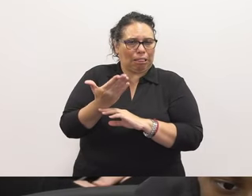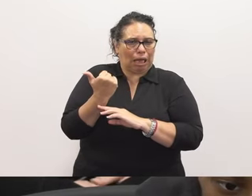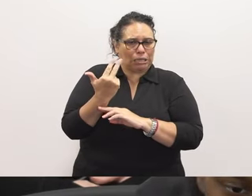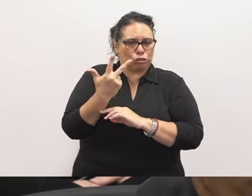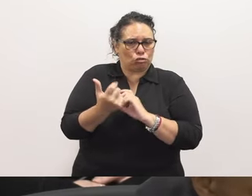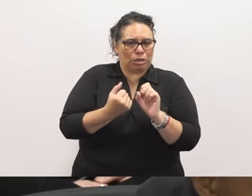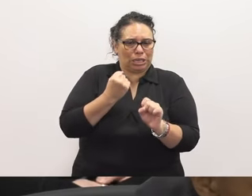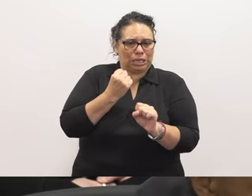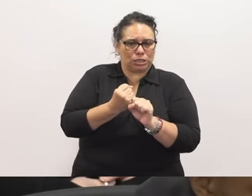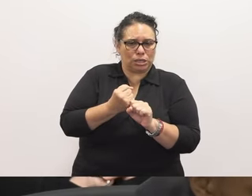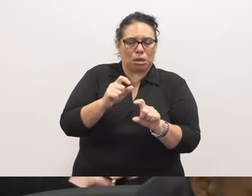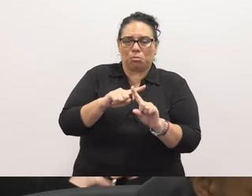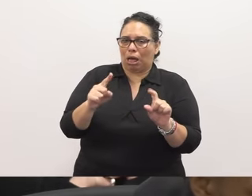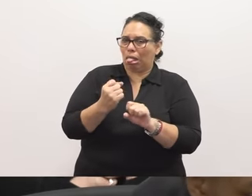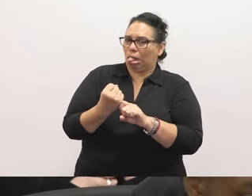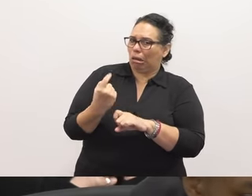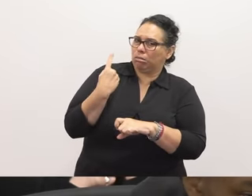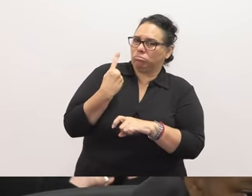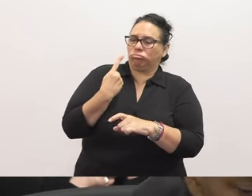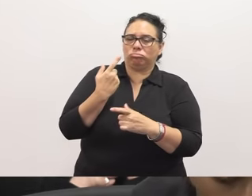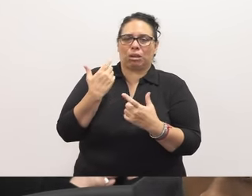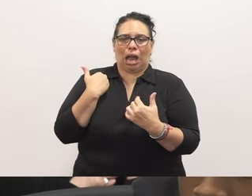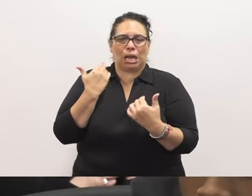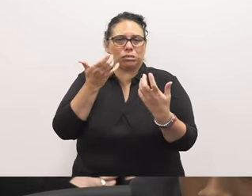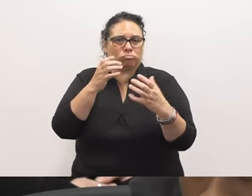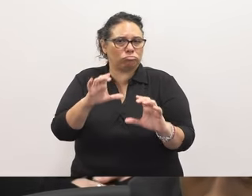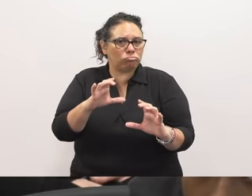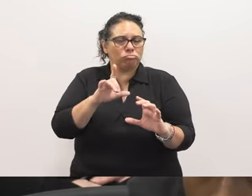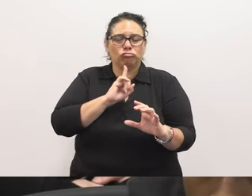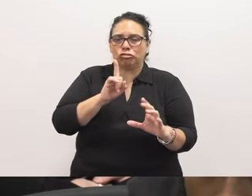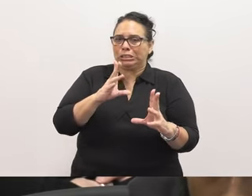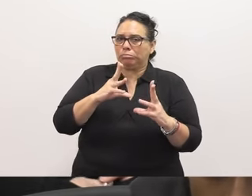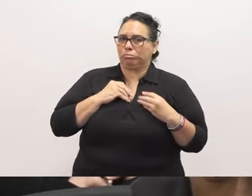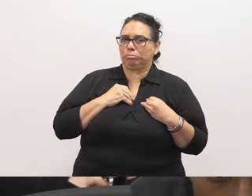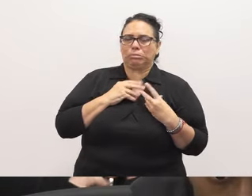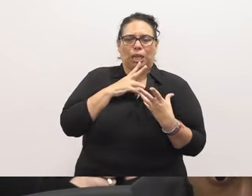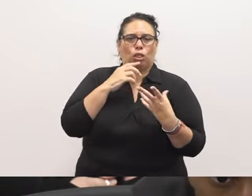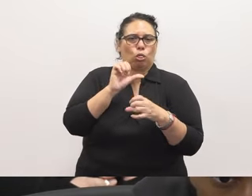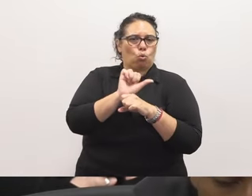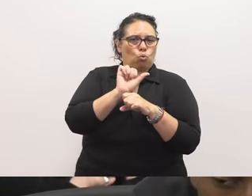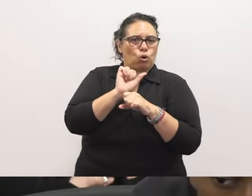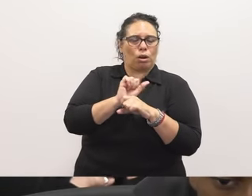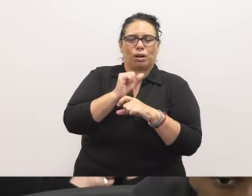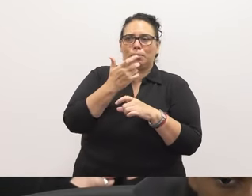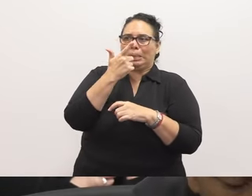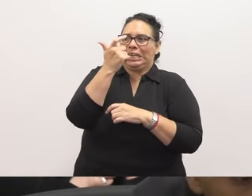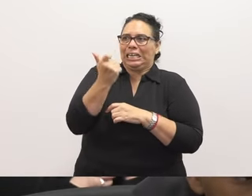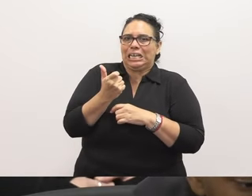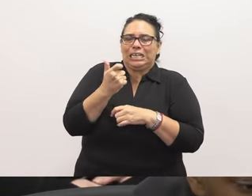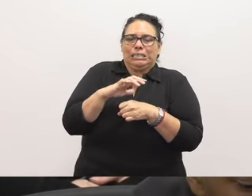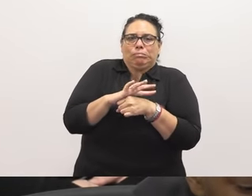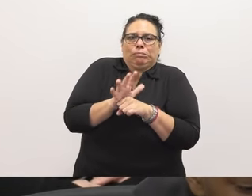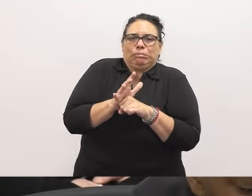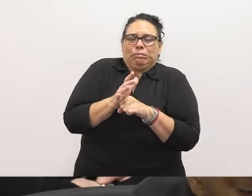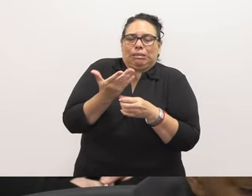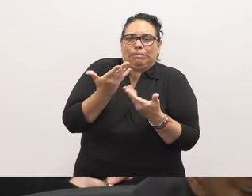But last year we finally had a chance to really own the work because coming out of the pandemic, we were pulled in many directions.